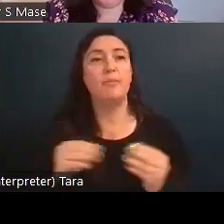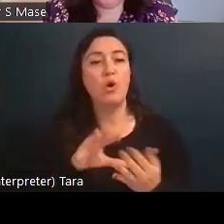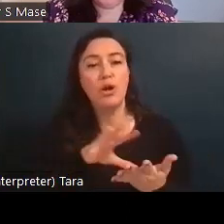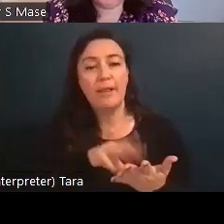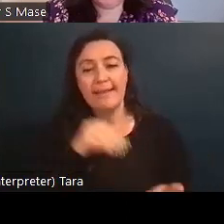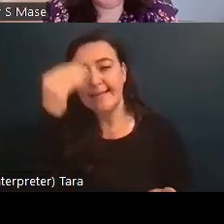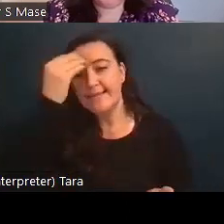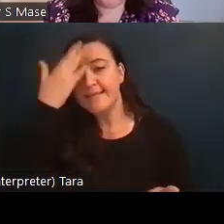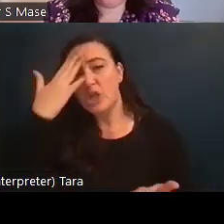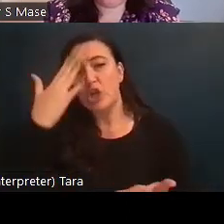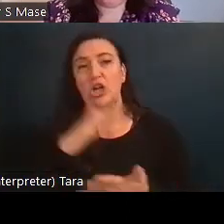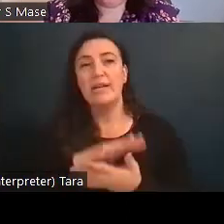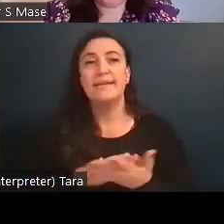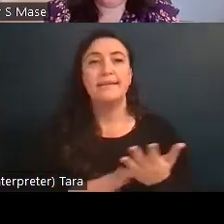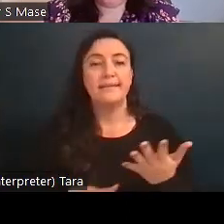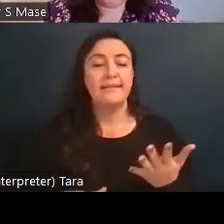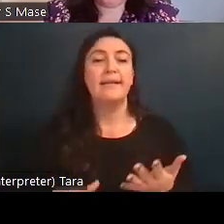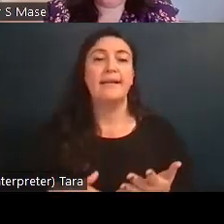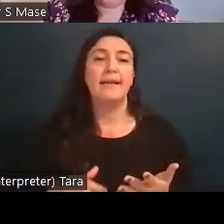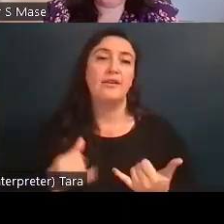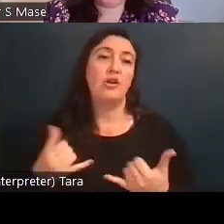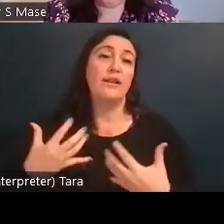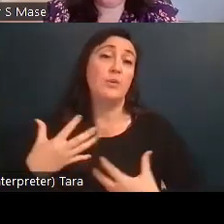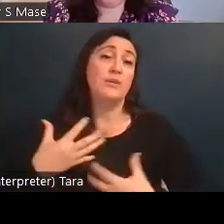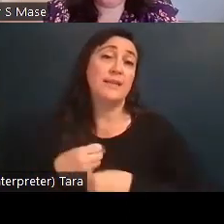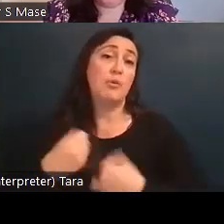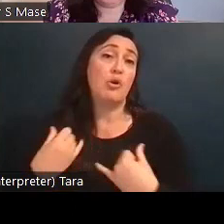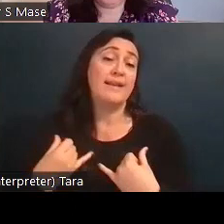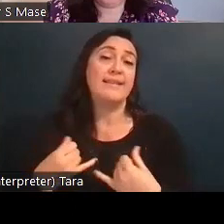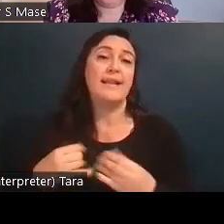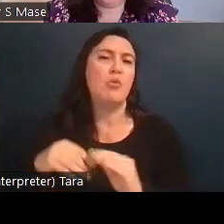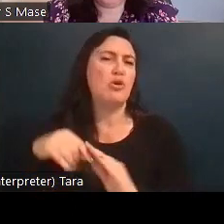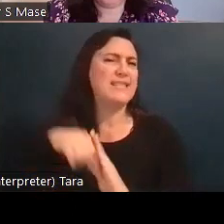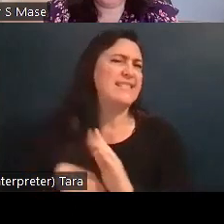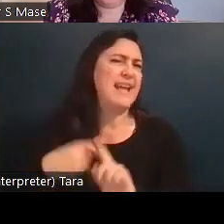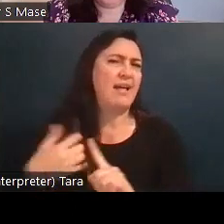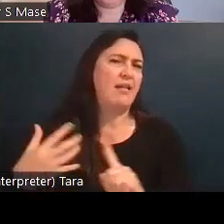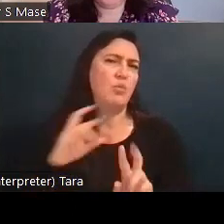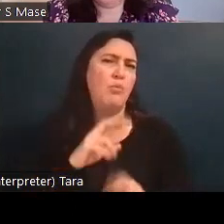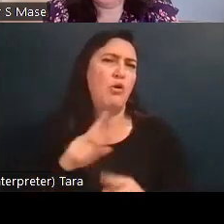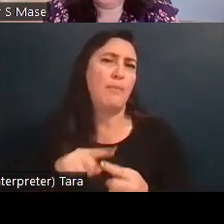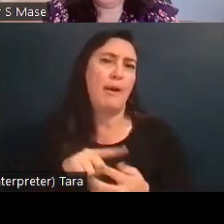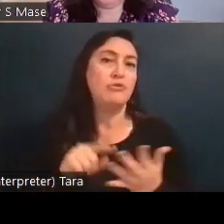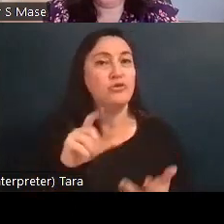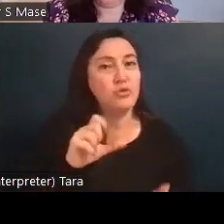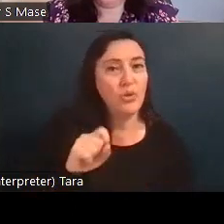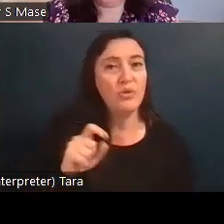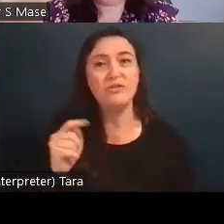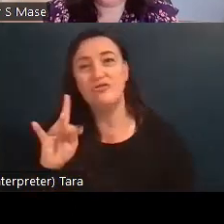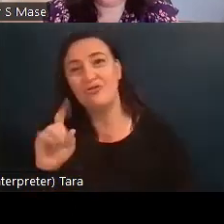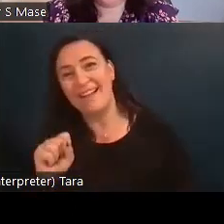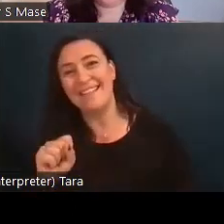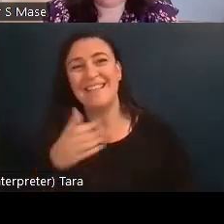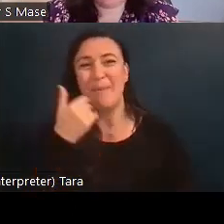are currently working on summarizing a much more detailed report on these tools and tricks and best practices, particularly